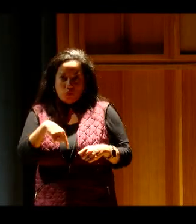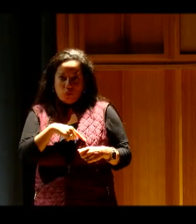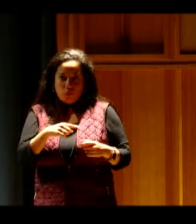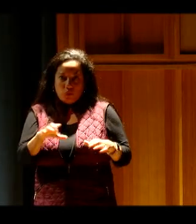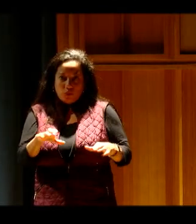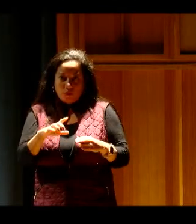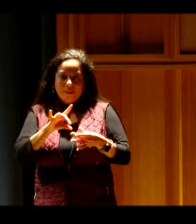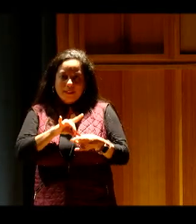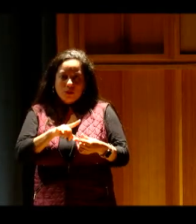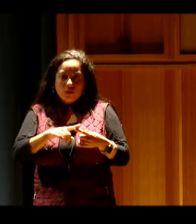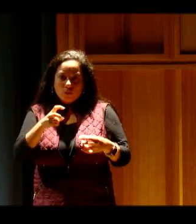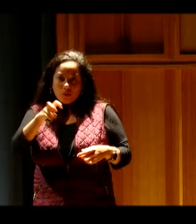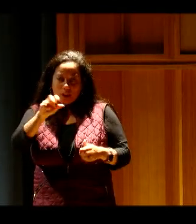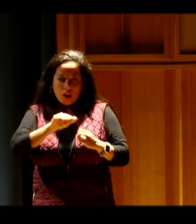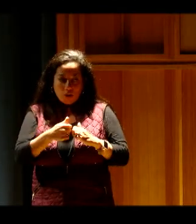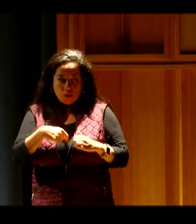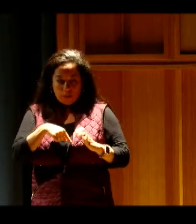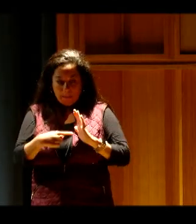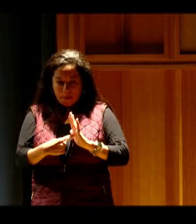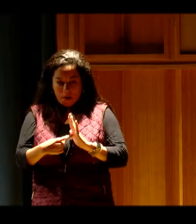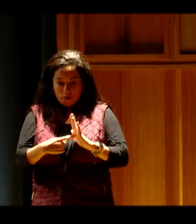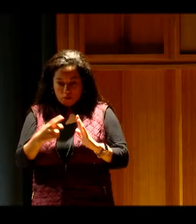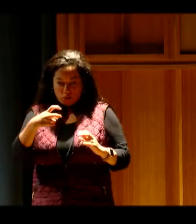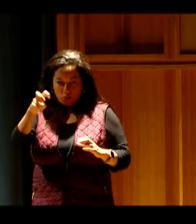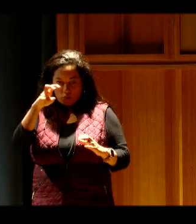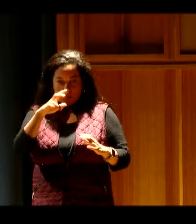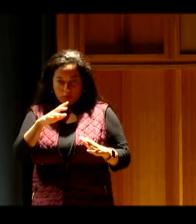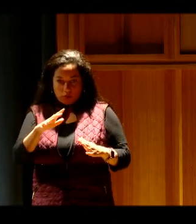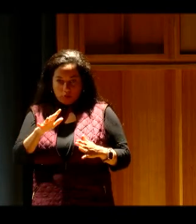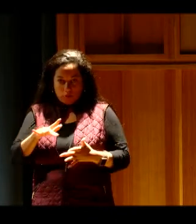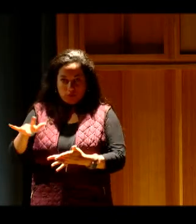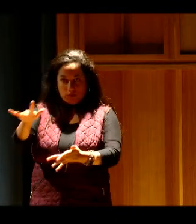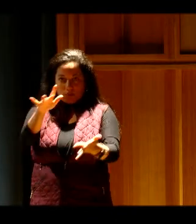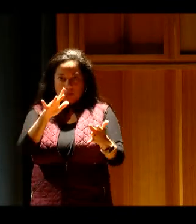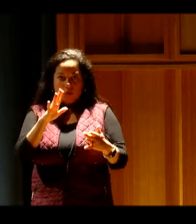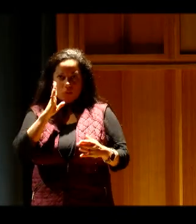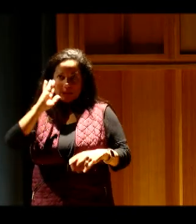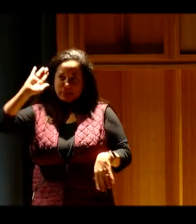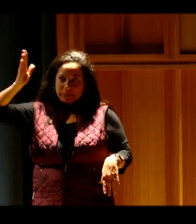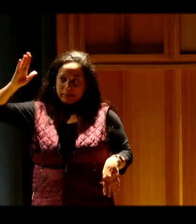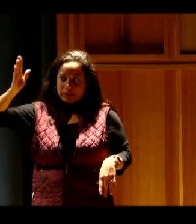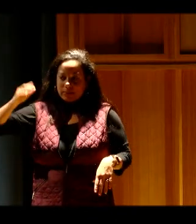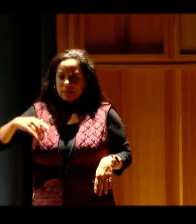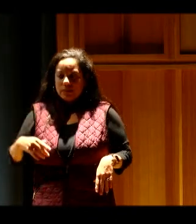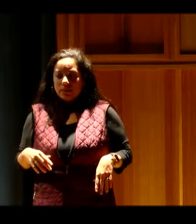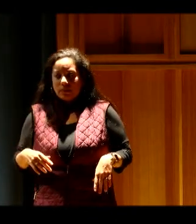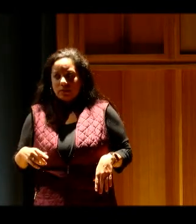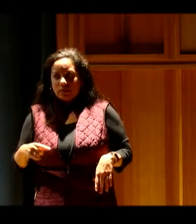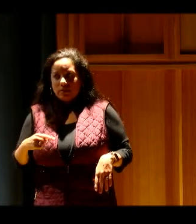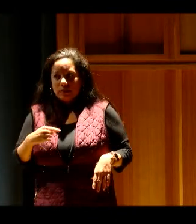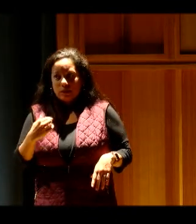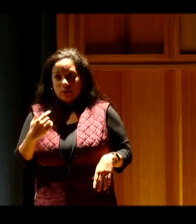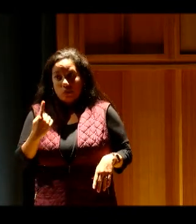How can we model a touring tool that's going to speak to people, and this is an area of huge concern at the moment.